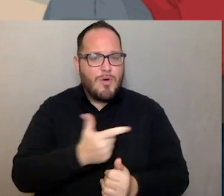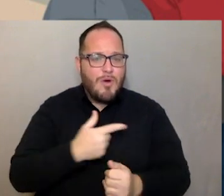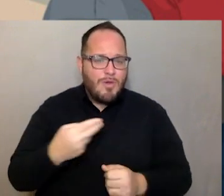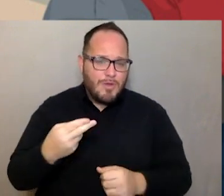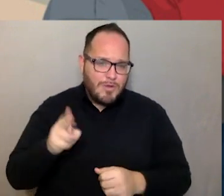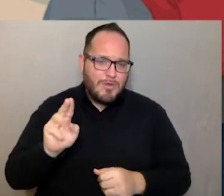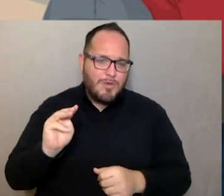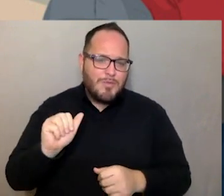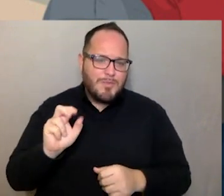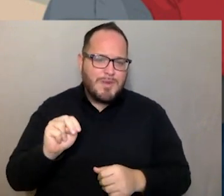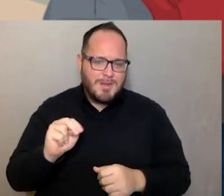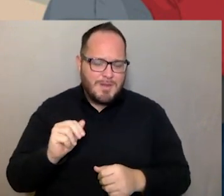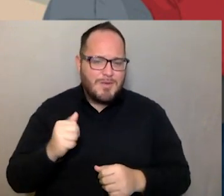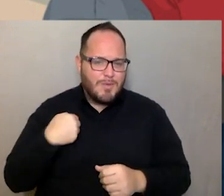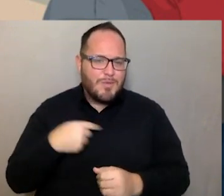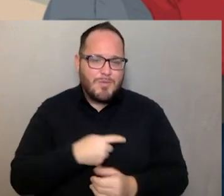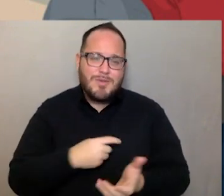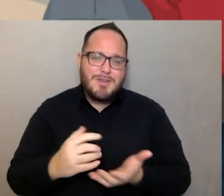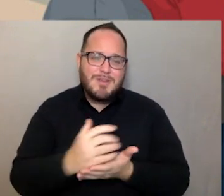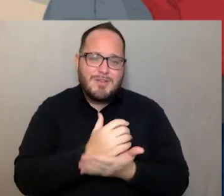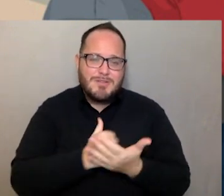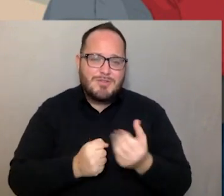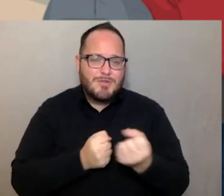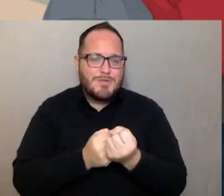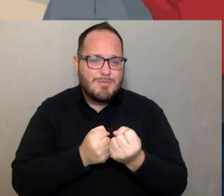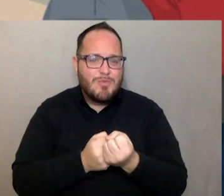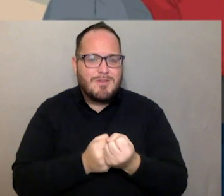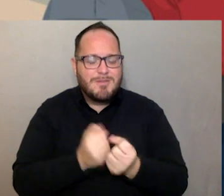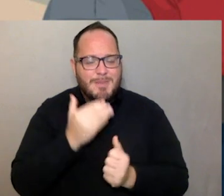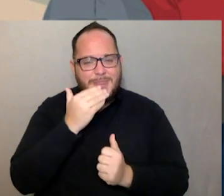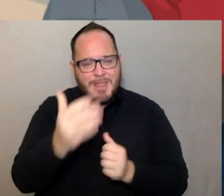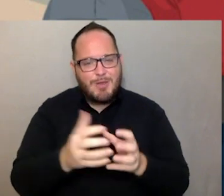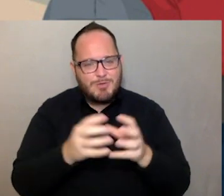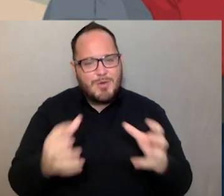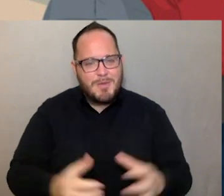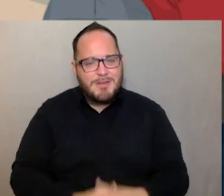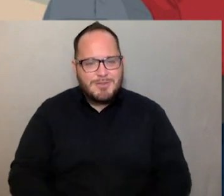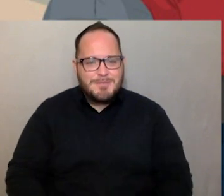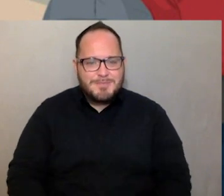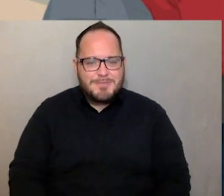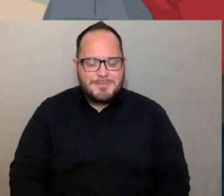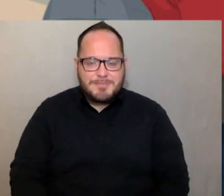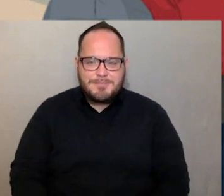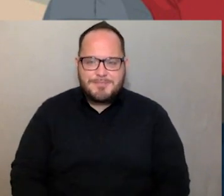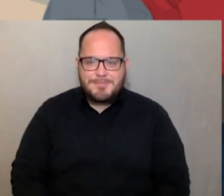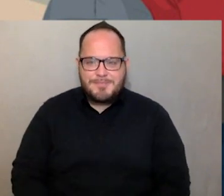WE ARE ALL HUMAN BEINGS AND WE DESERVE THE SUPPORT. THANK YOU VERY MUCH. >> THANK YOU.